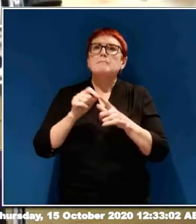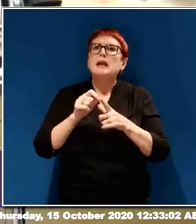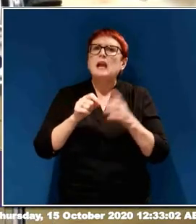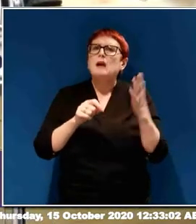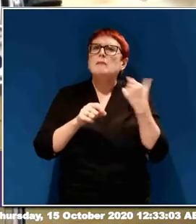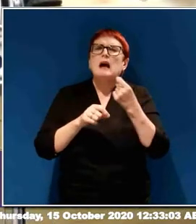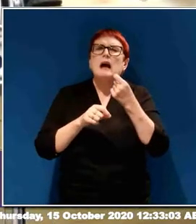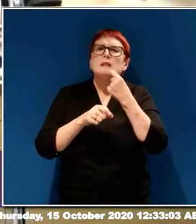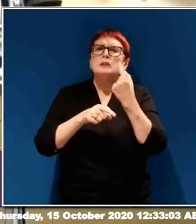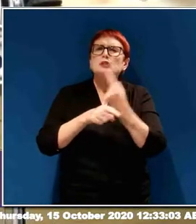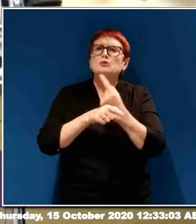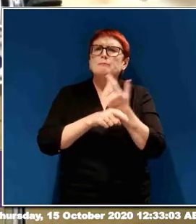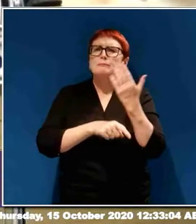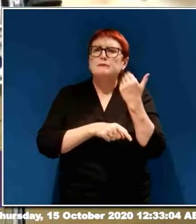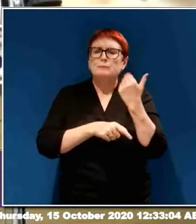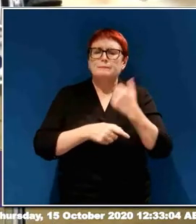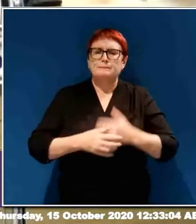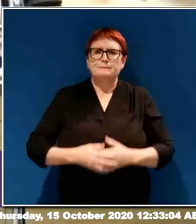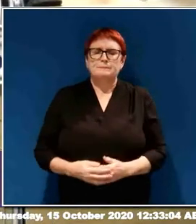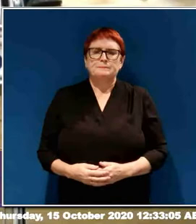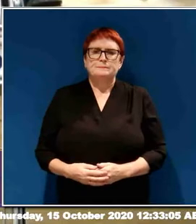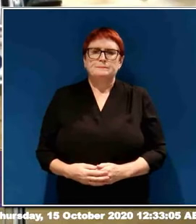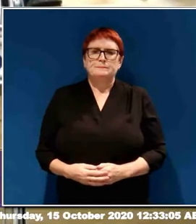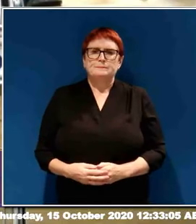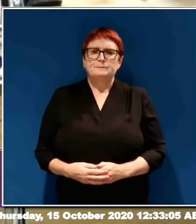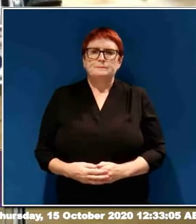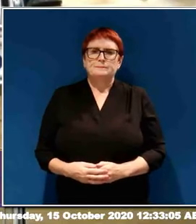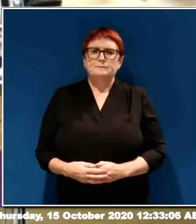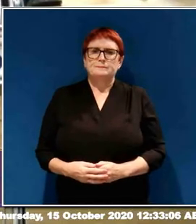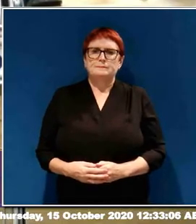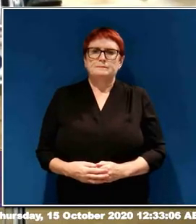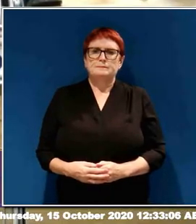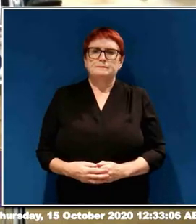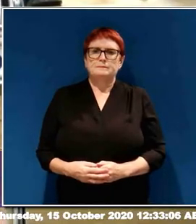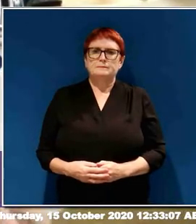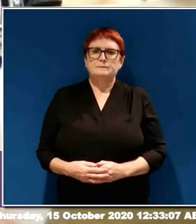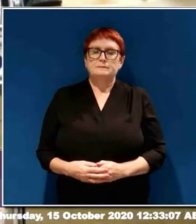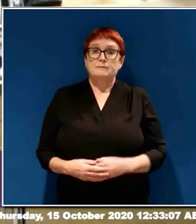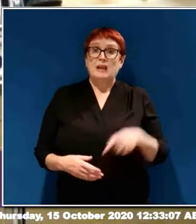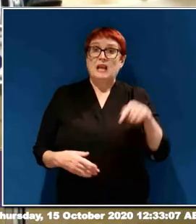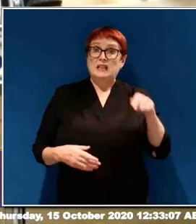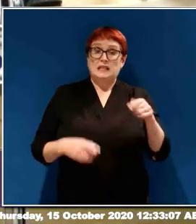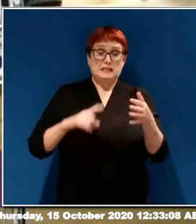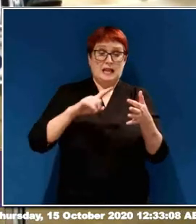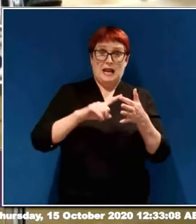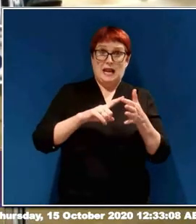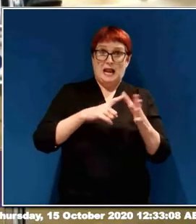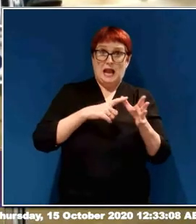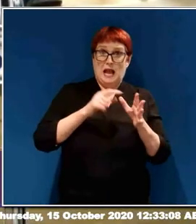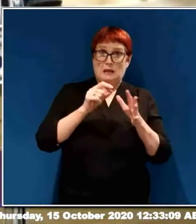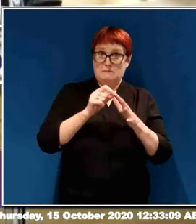I understand it it's a process to verify students into six disability categories